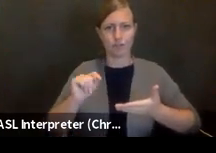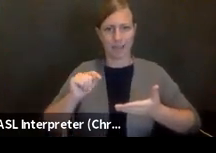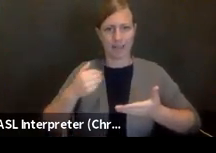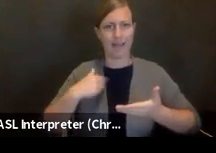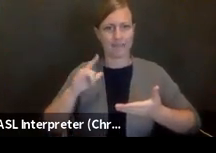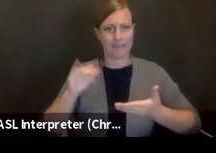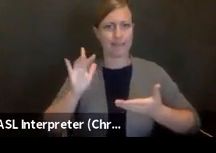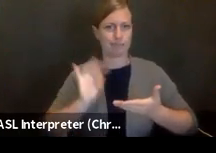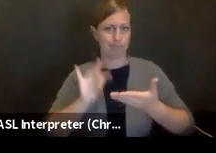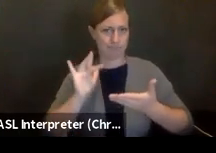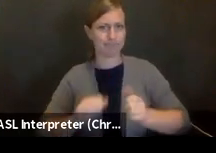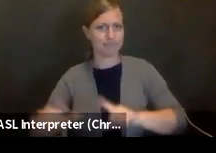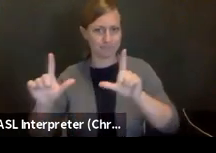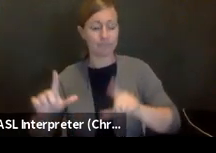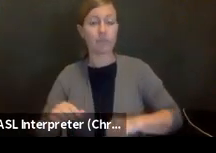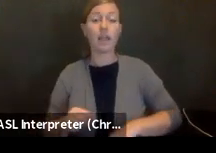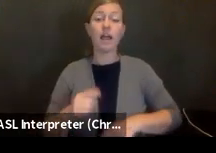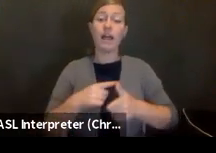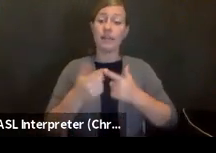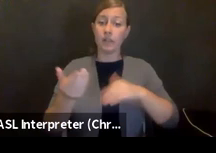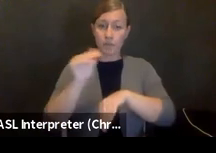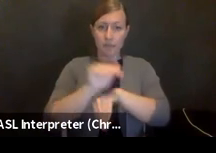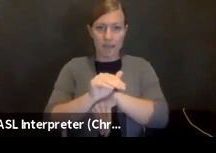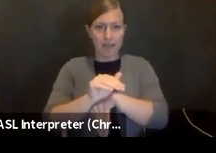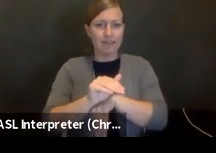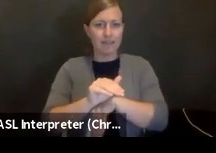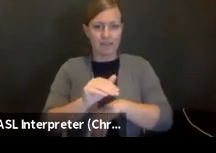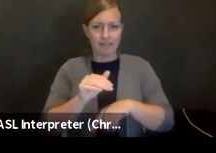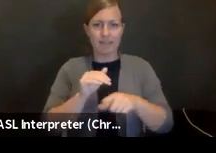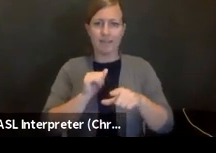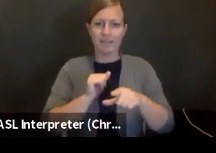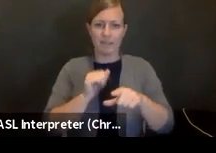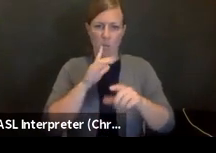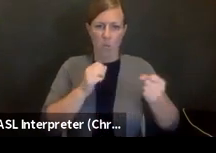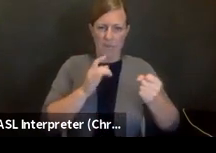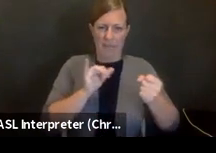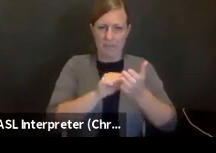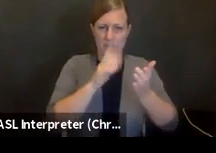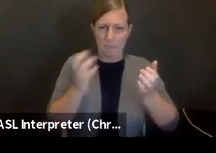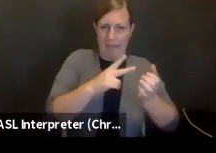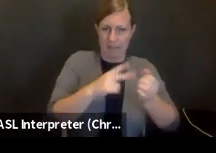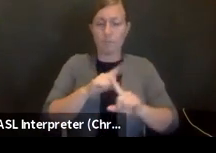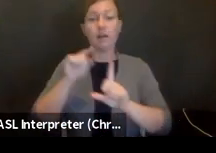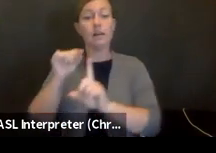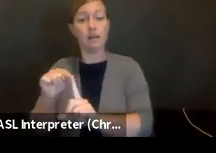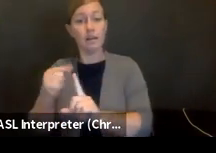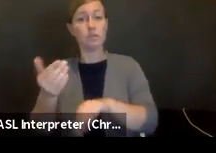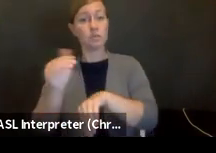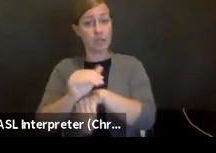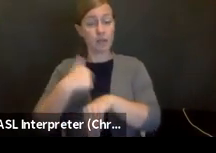ESD 189 - Amy Colburn: And then tonight I'll come back to this page just so if you need it. But tonight if we asked you to explore